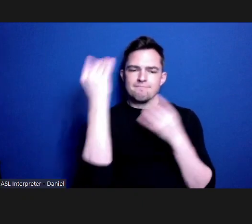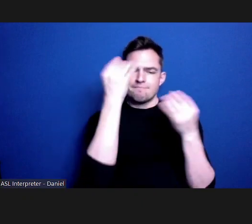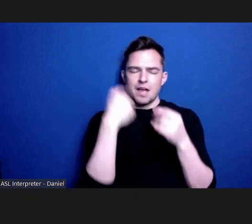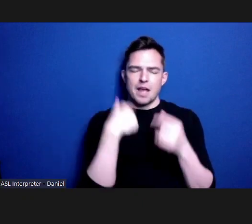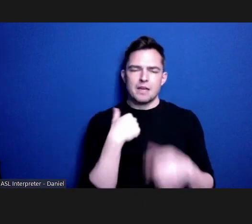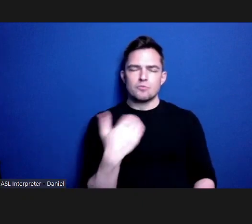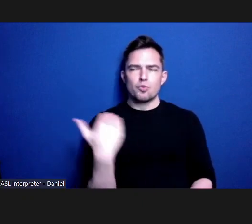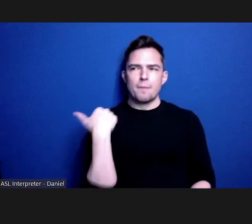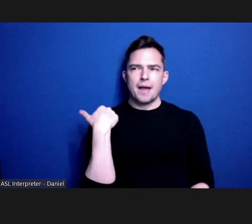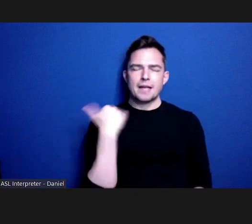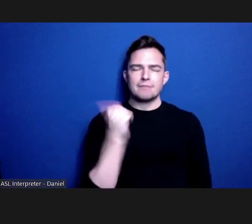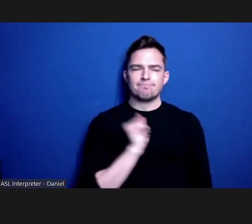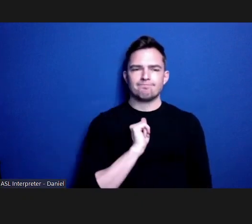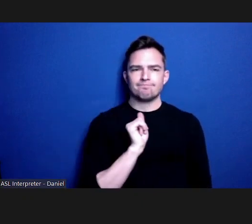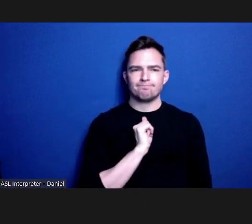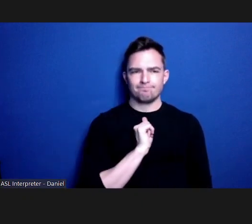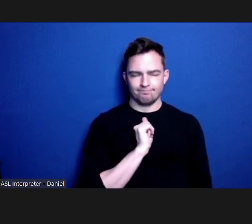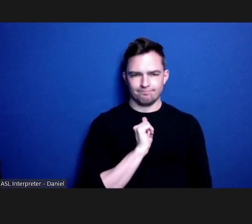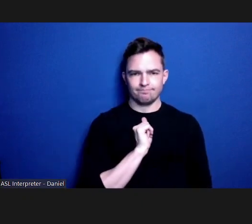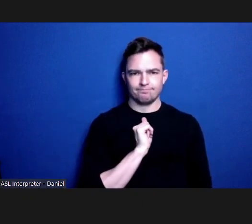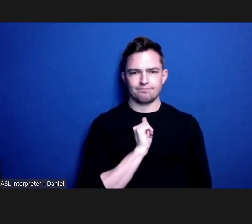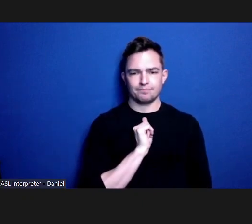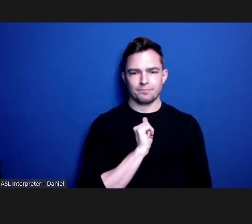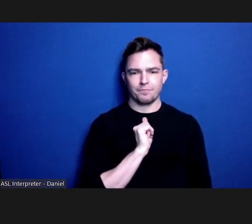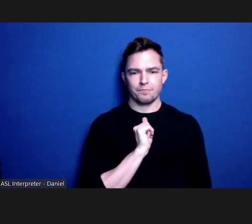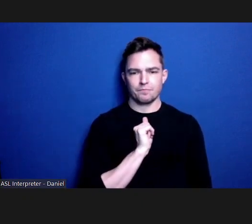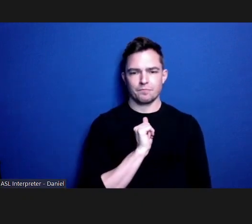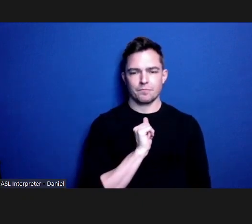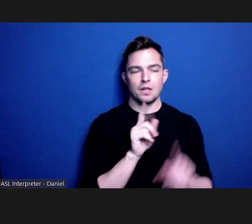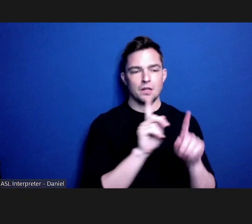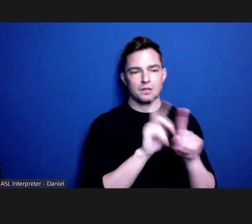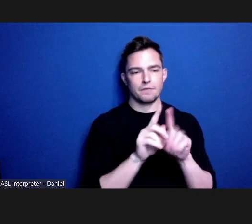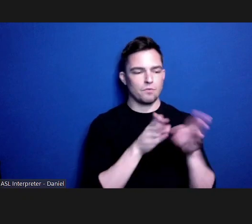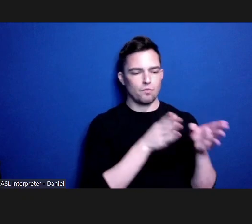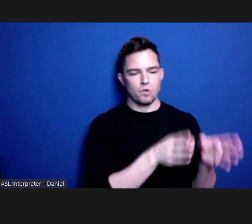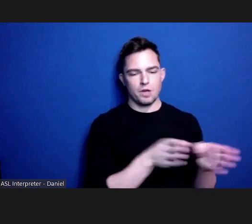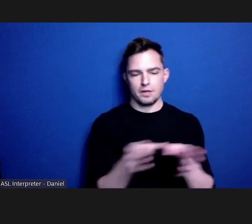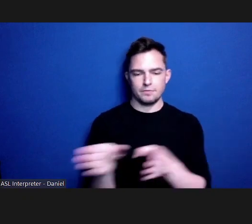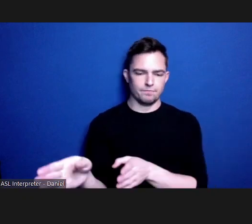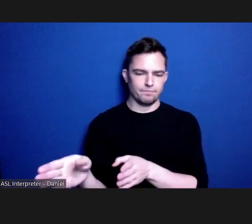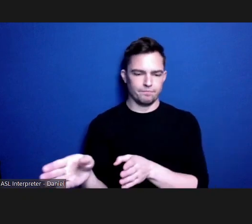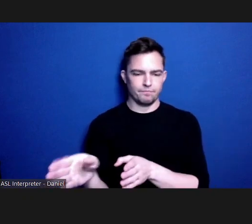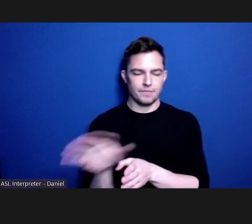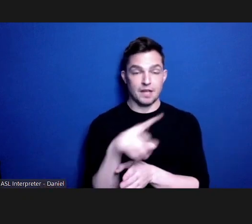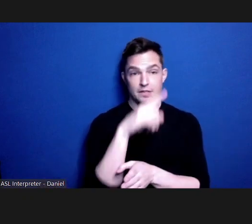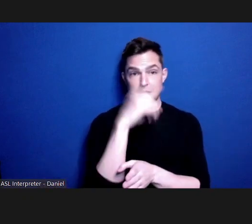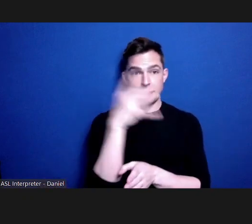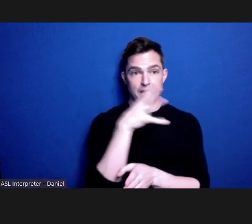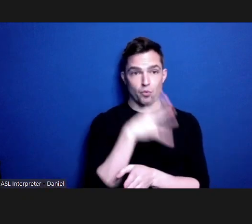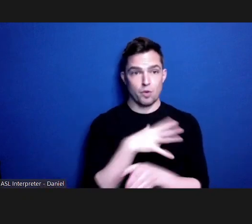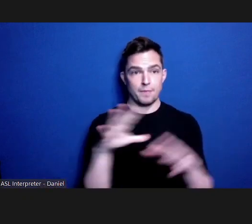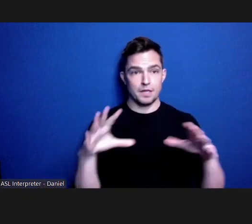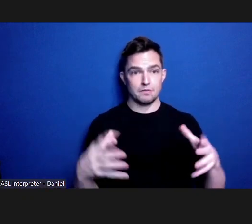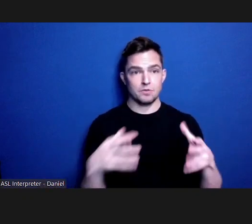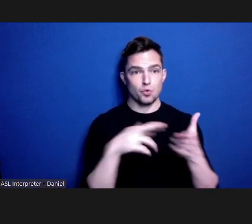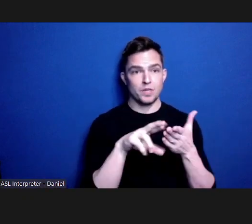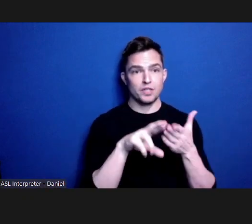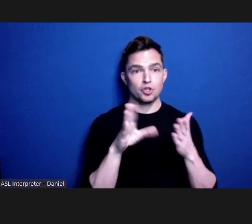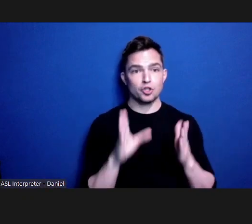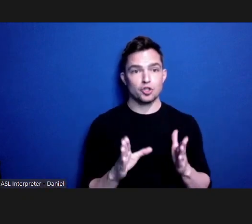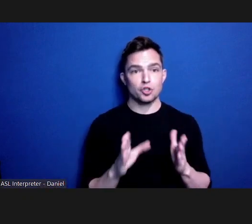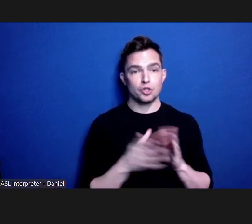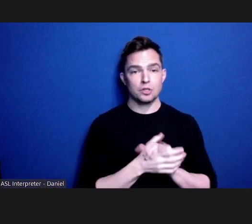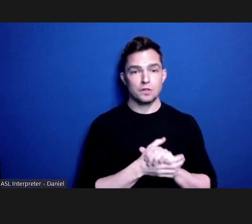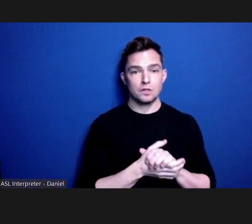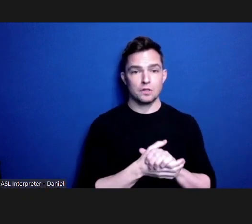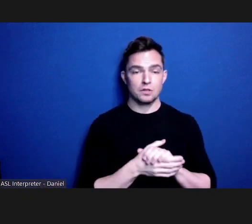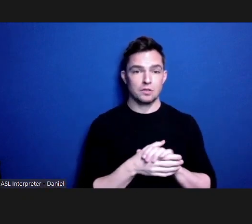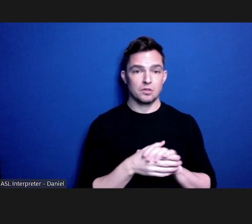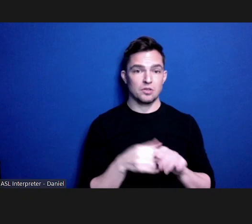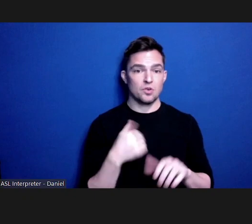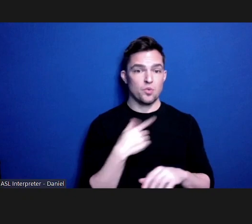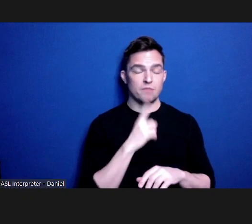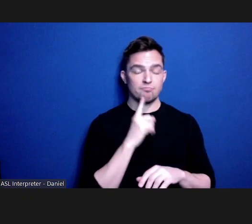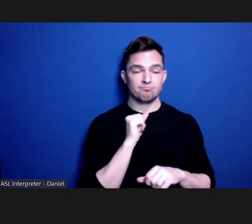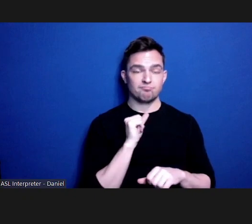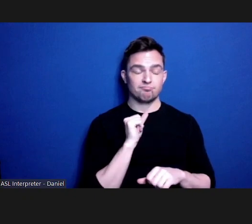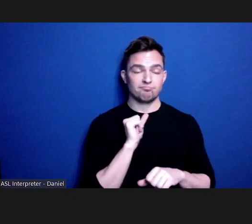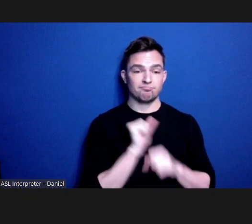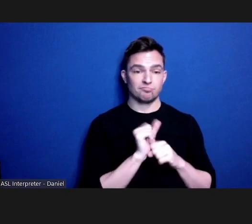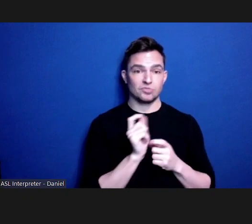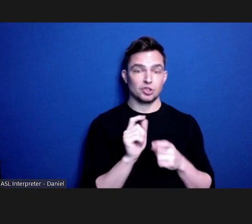of, and is the ways in which as black woman researchers, we literally train, we're literally